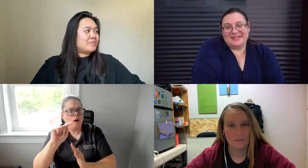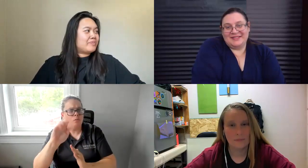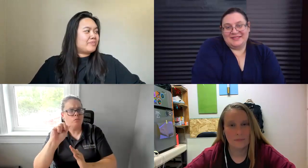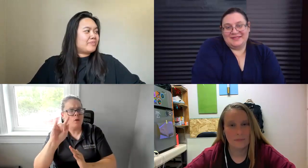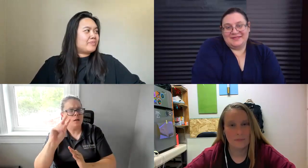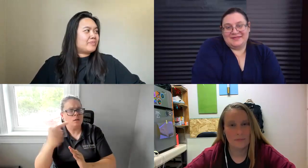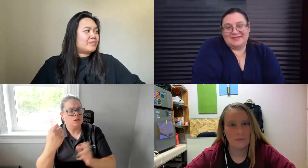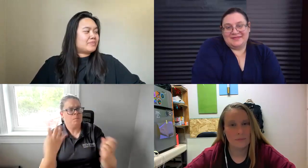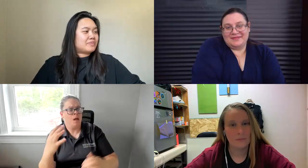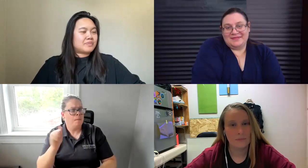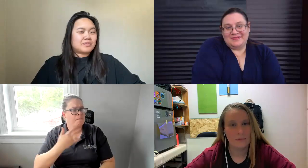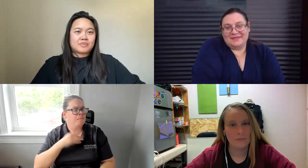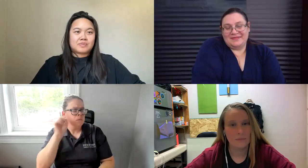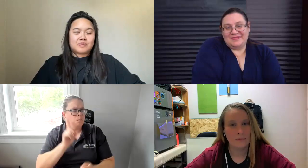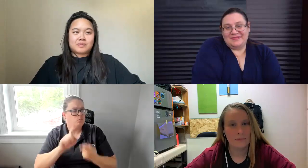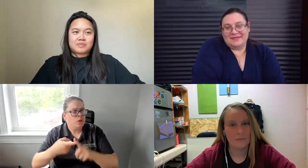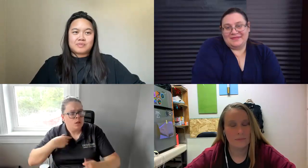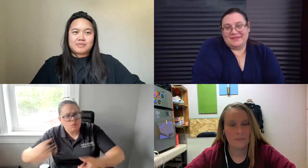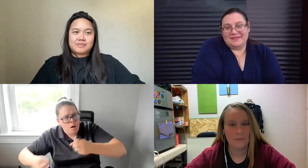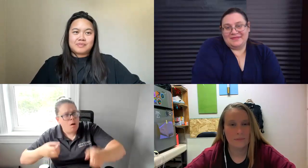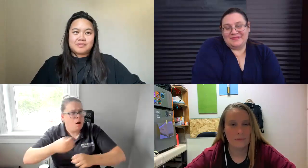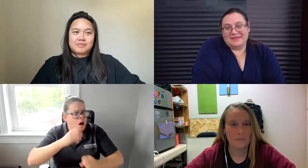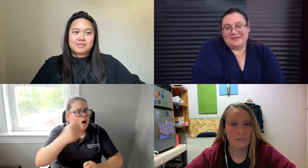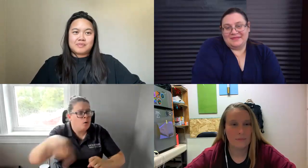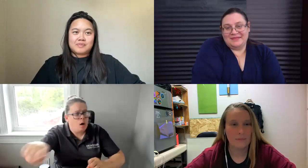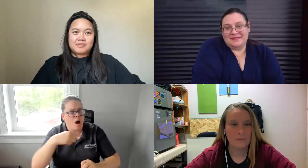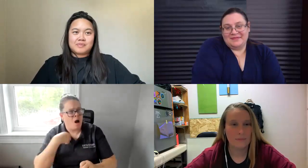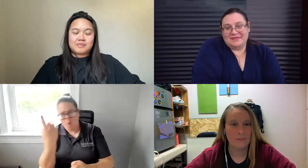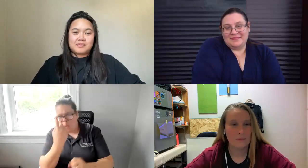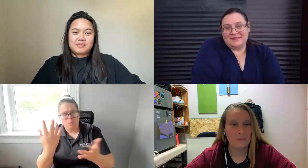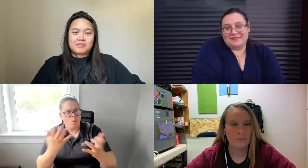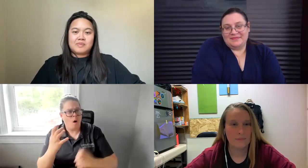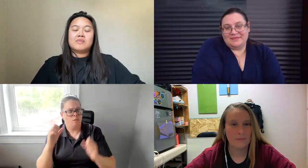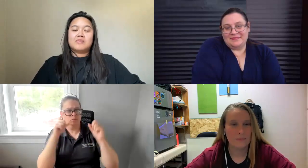I've done really well. I onboarded a lot of my deaf friends.